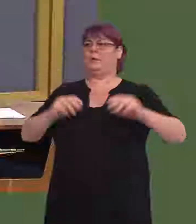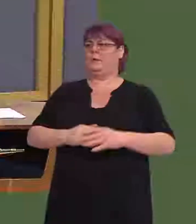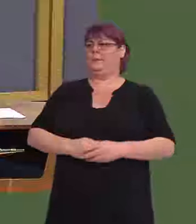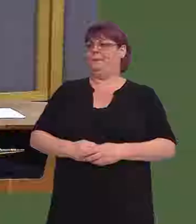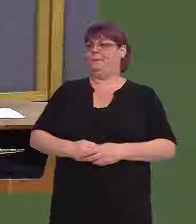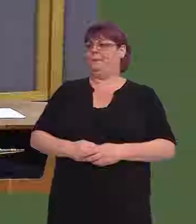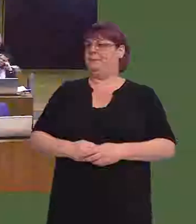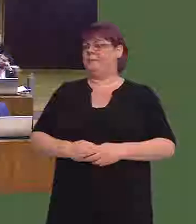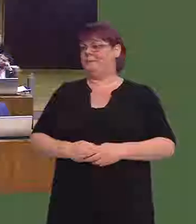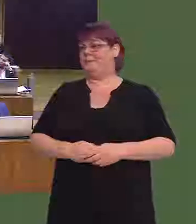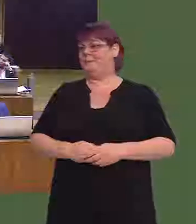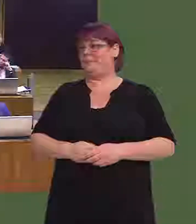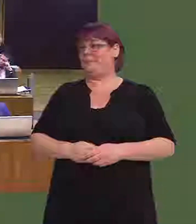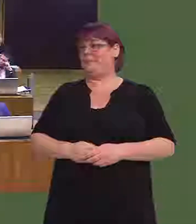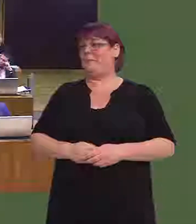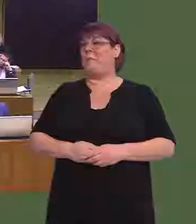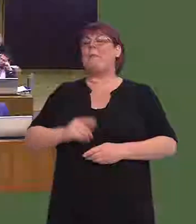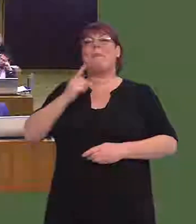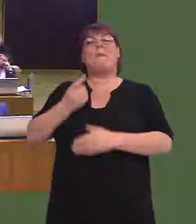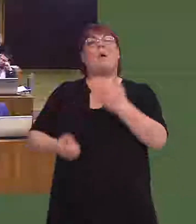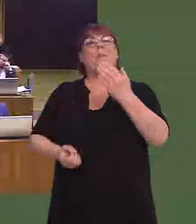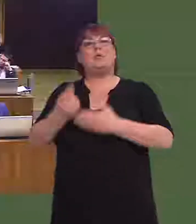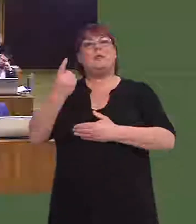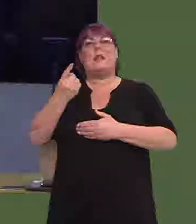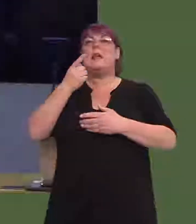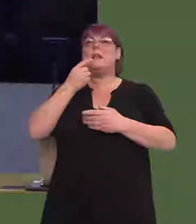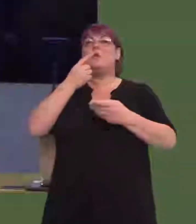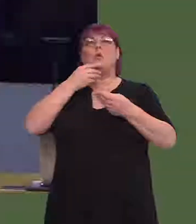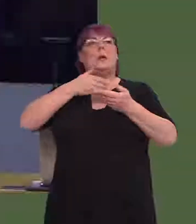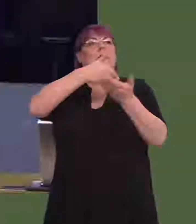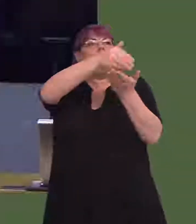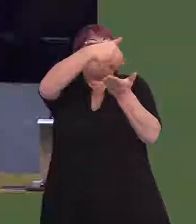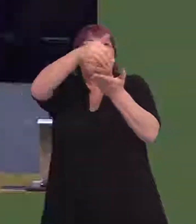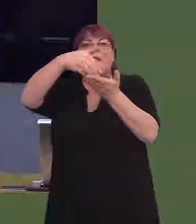So, the opportunity is to export to the rest of the world and to capitalise upon that.